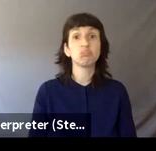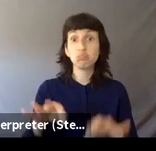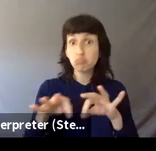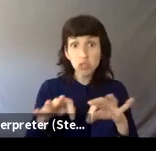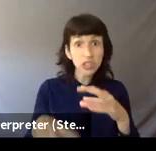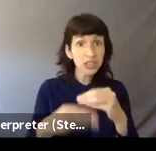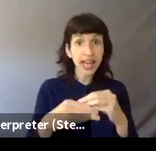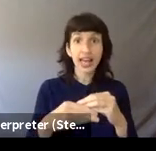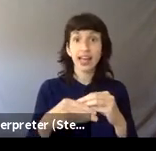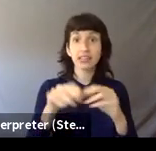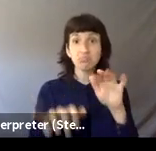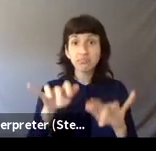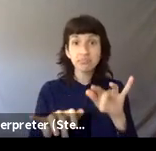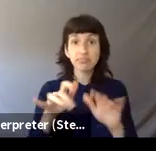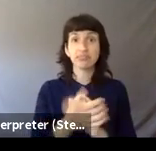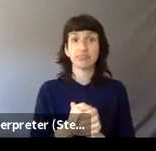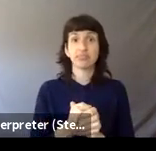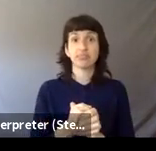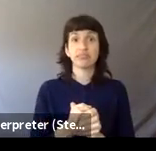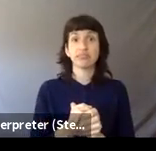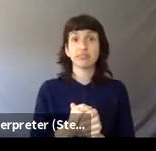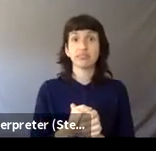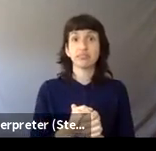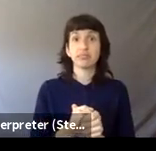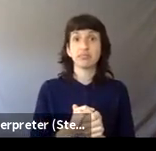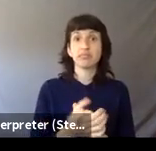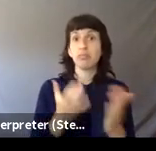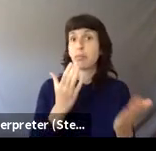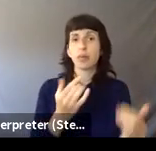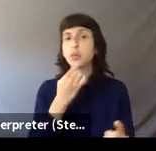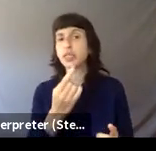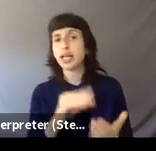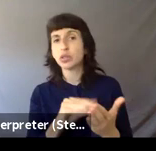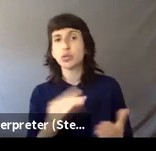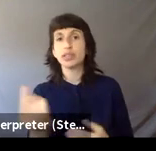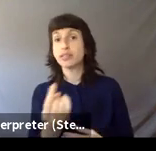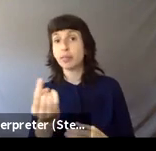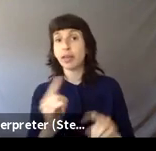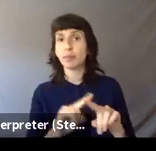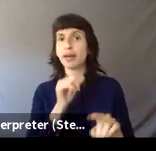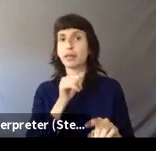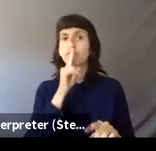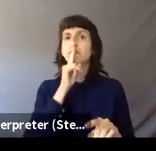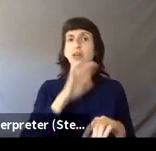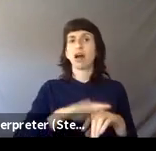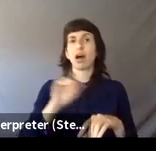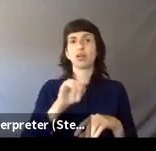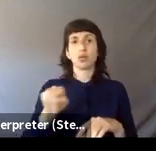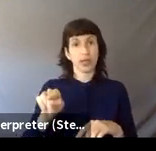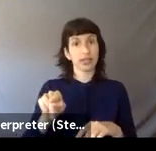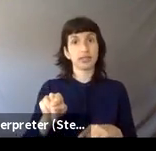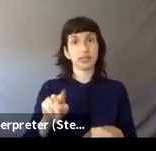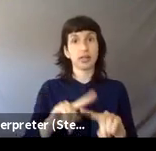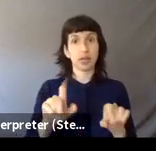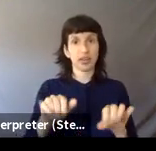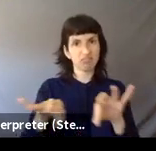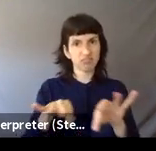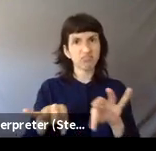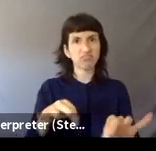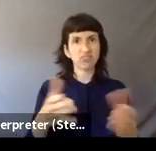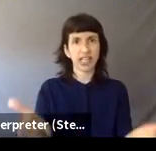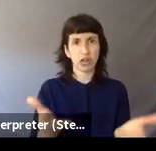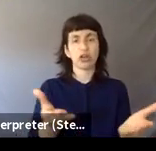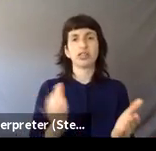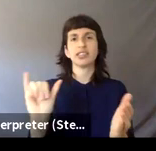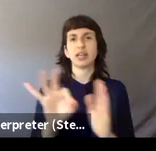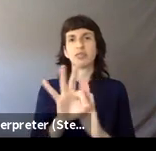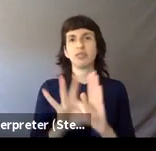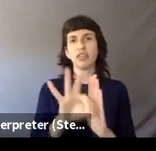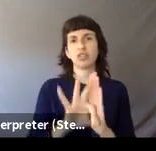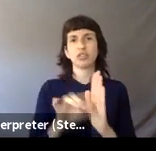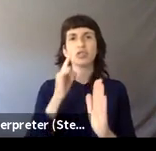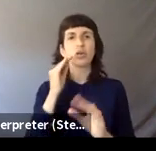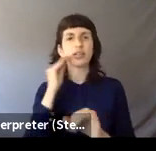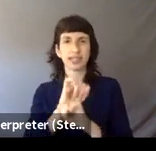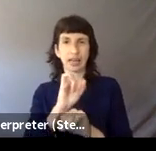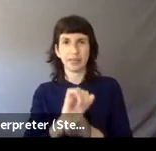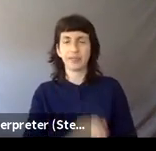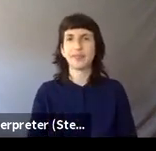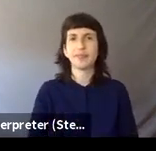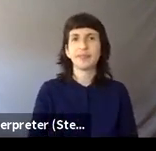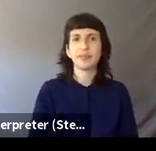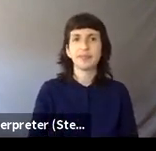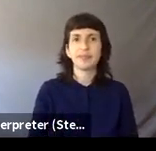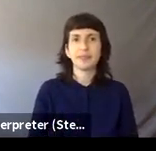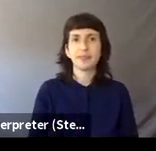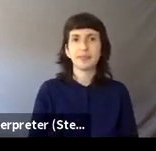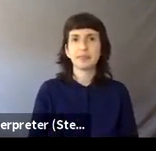And now I get where I can, it looks really a lot like another assignment.